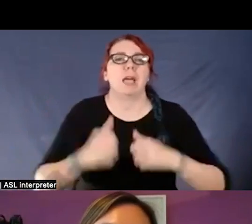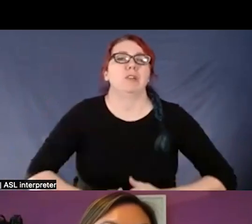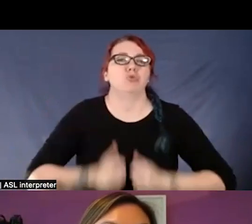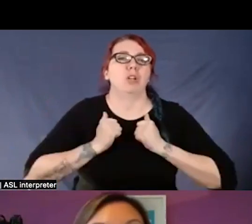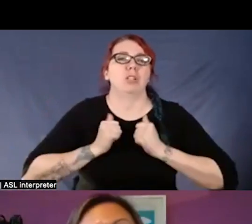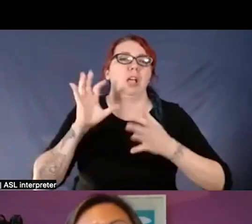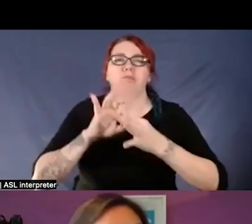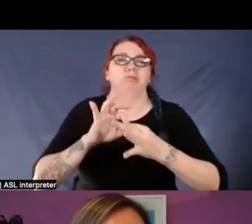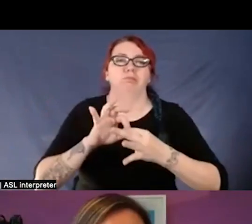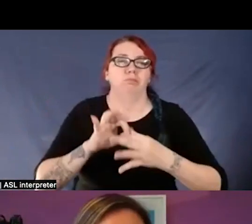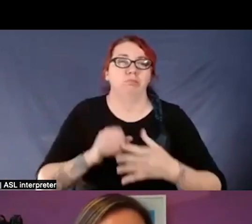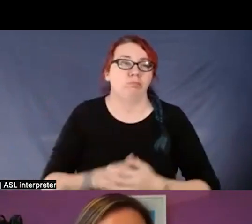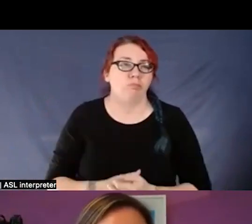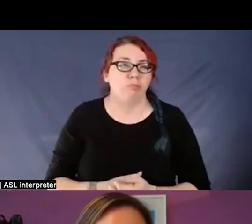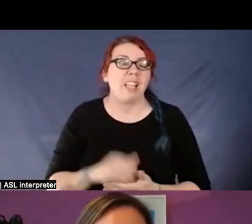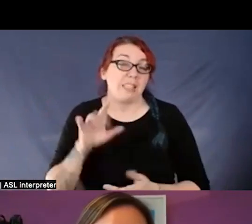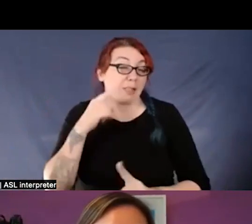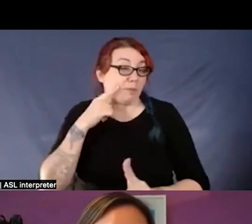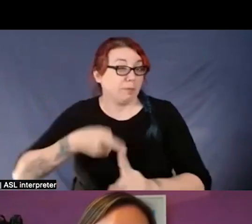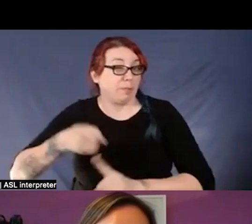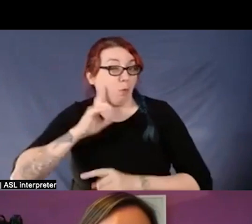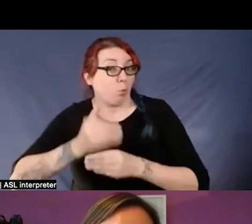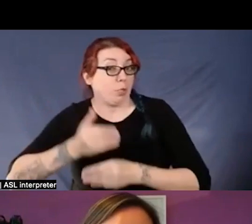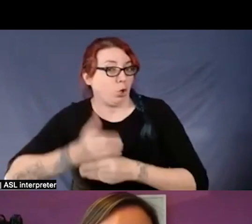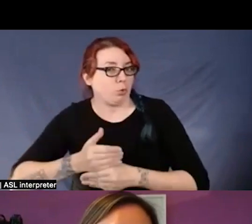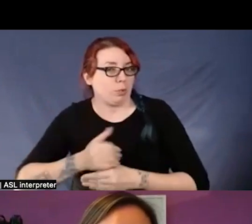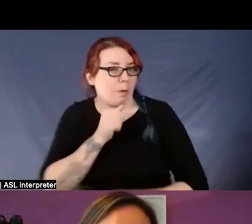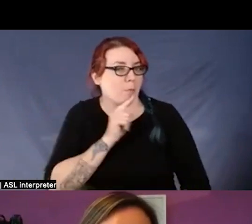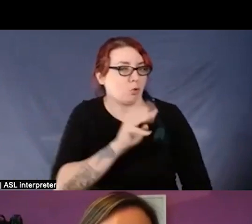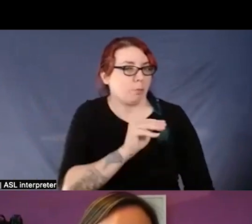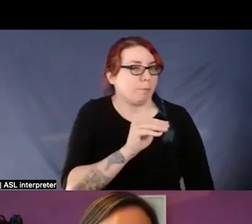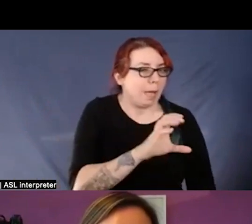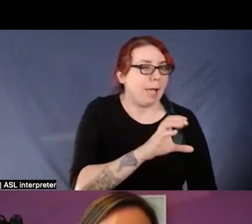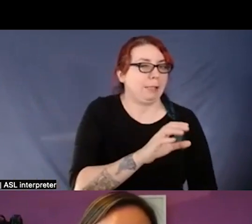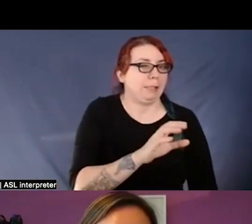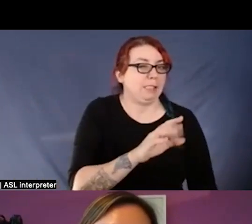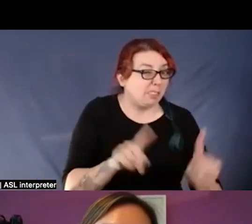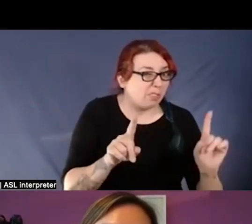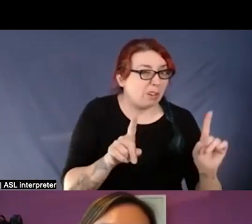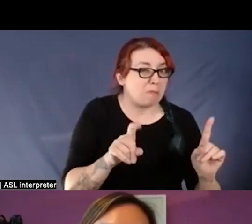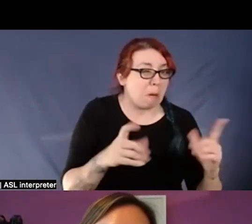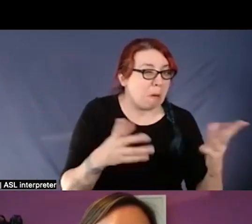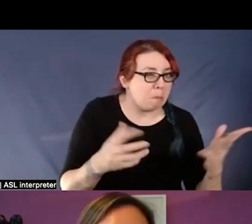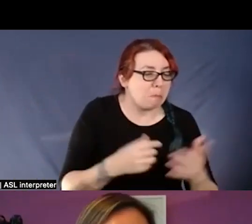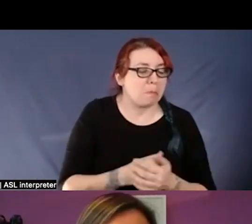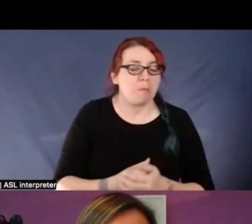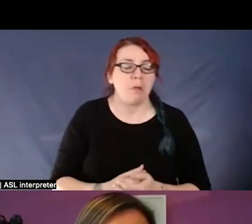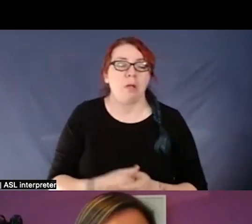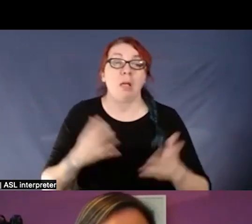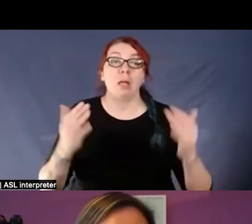And just a few tips on Outlook. A few things I like to use with Outlook are the colour-coded